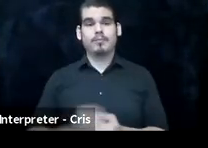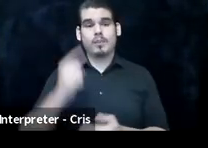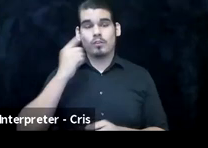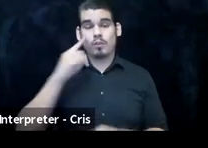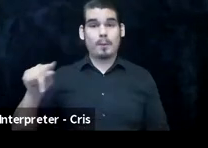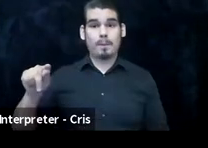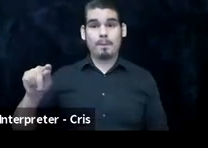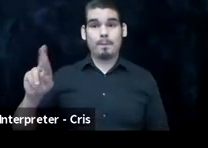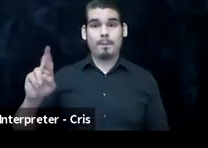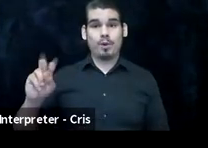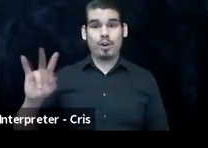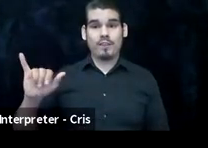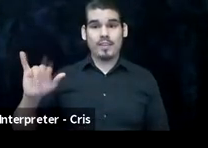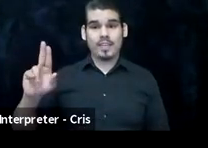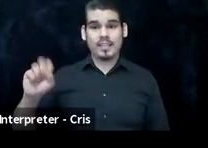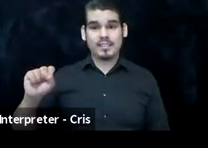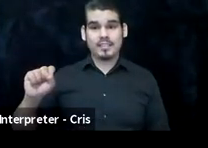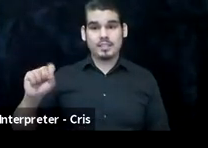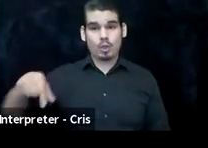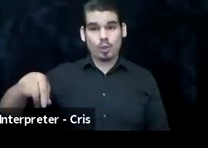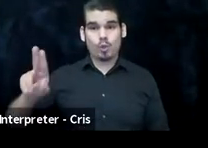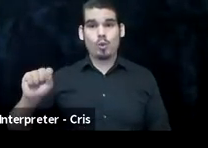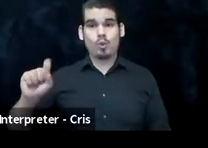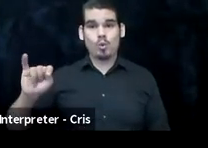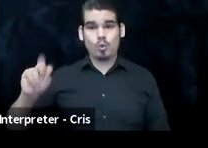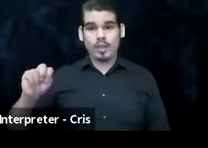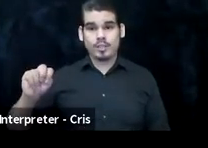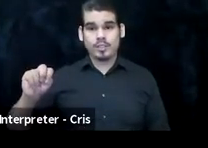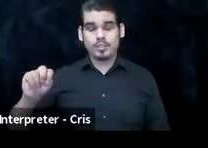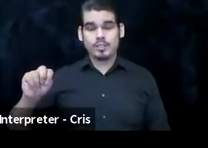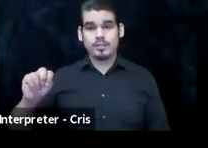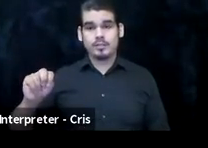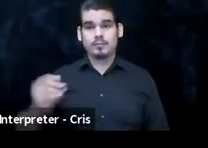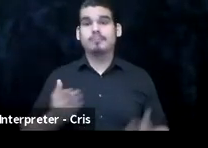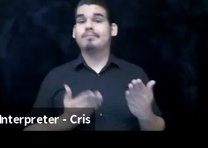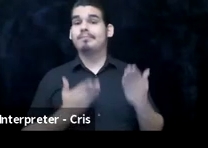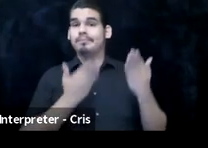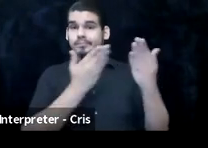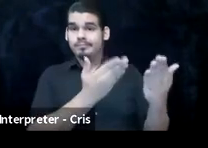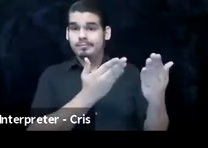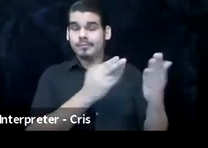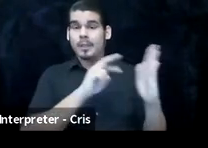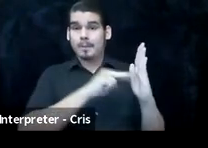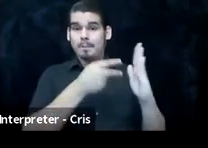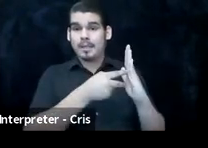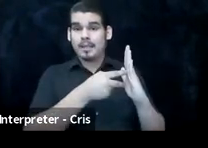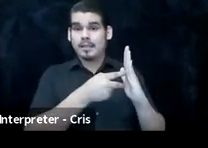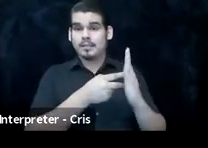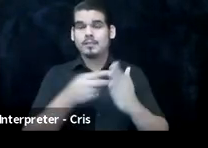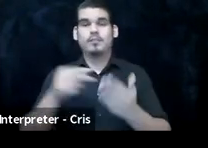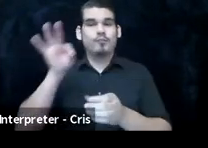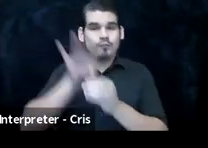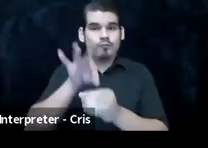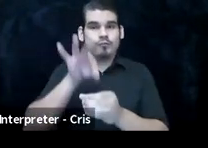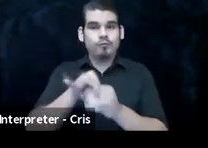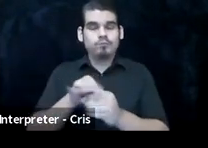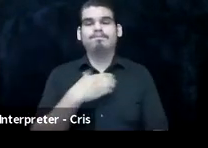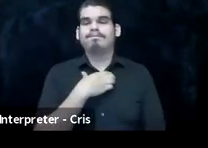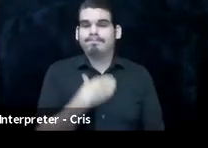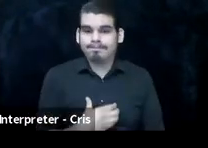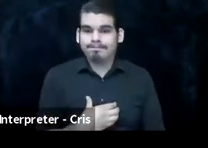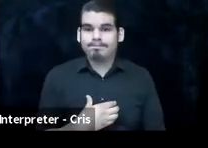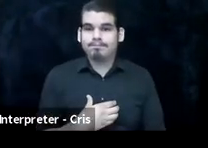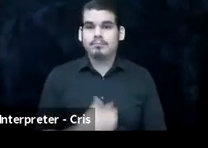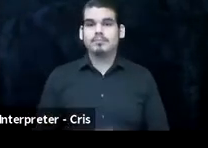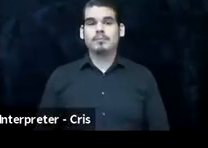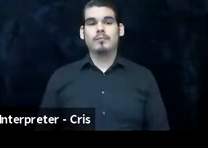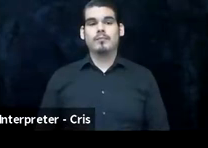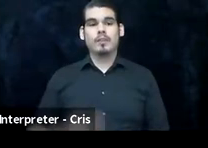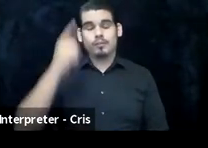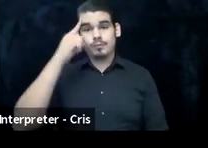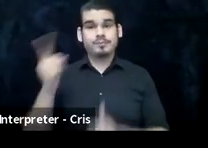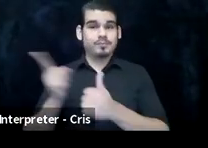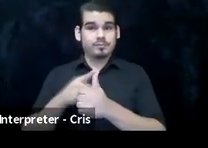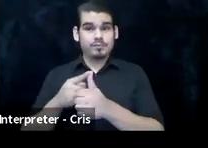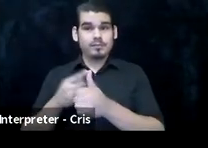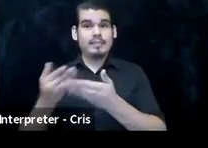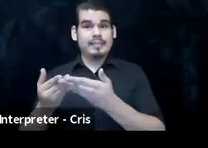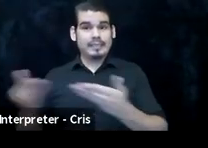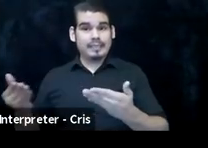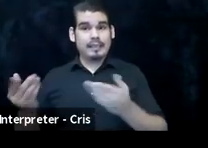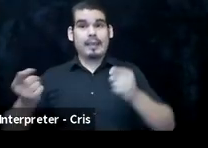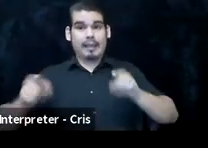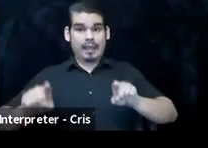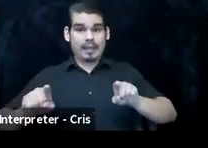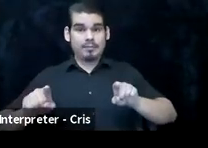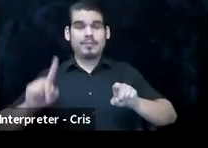Katherine Squire: So if you're calling the previous question, that means you want to vote on the pending motion that has already been made so since that was the first thing that happened that's what you would go back to So those are the two scenarios in which debate with end.